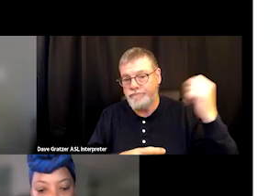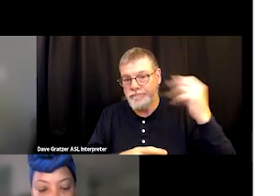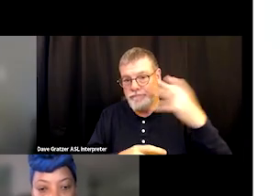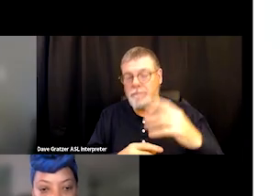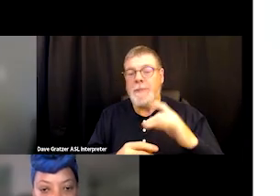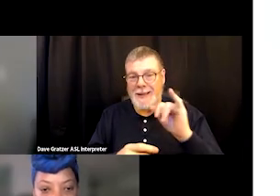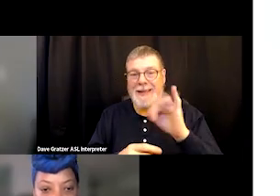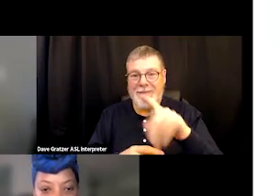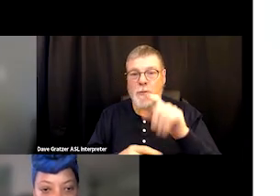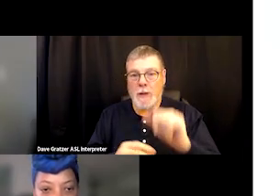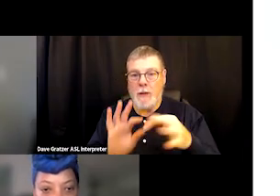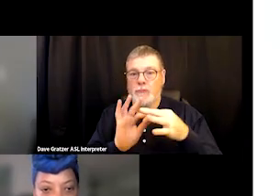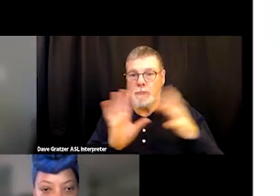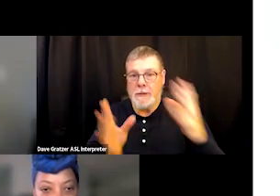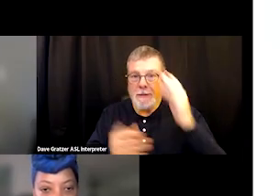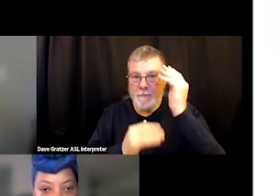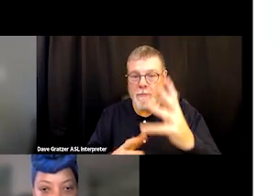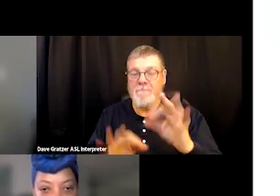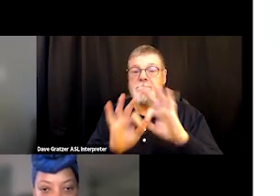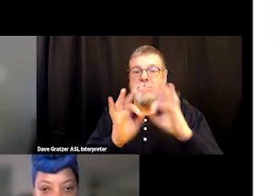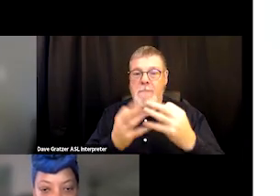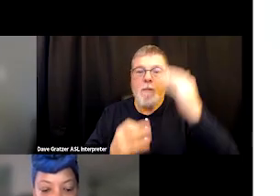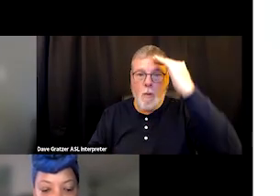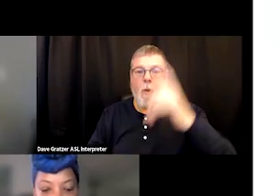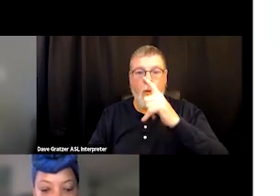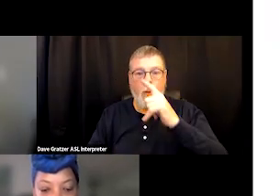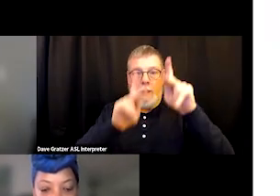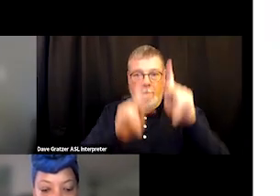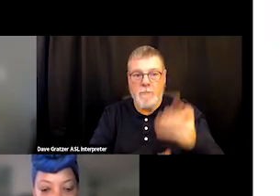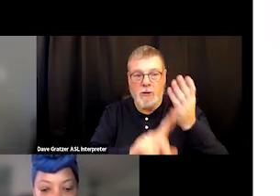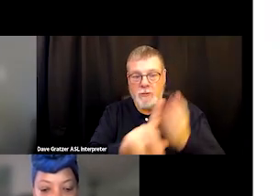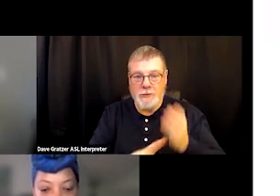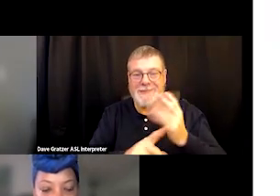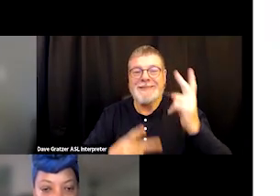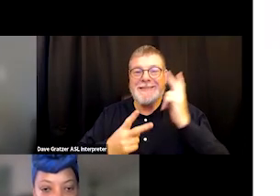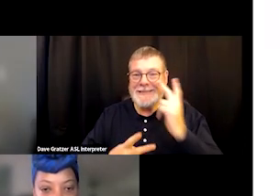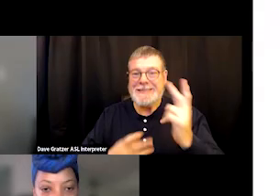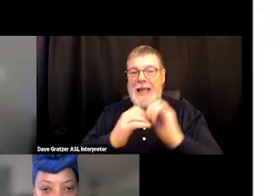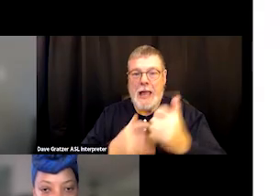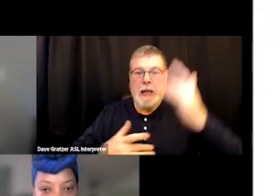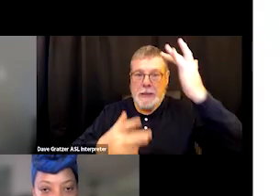and interview a family member that knows about their symptoms and their functional limitations,